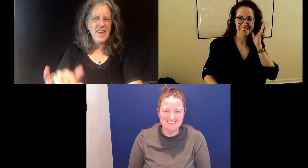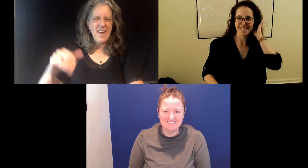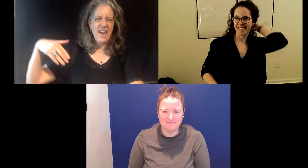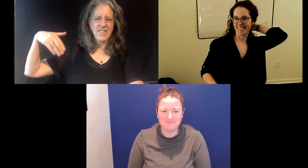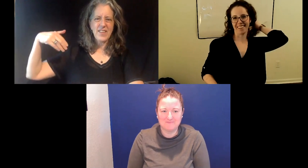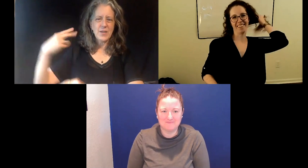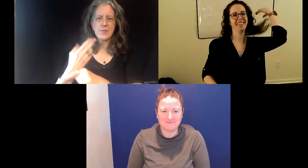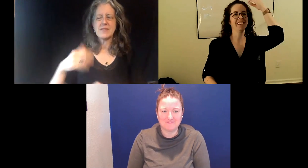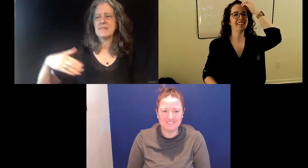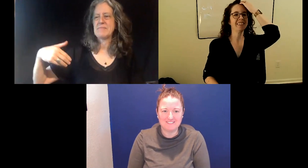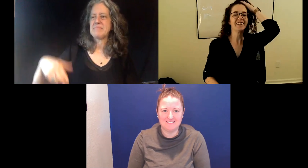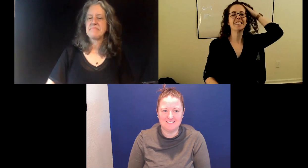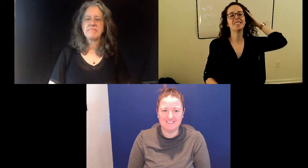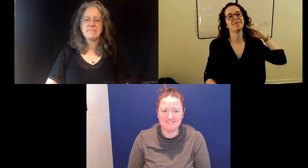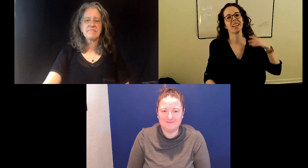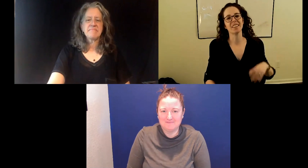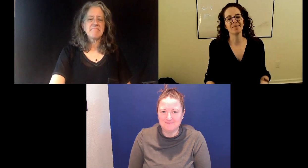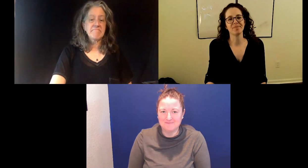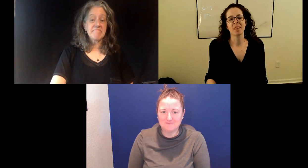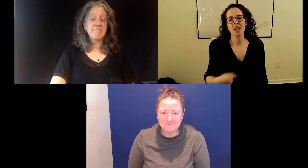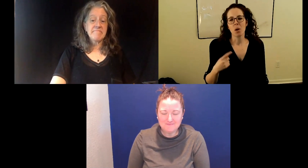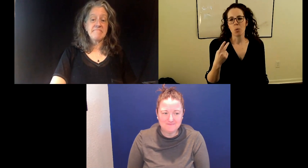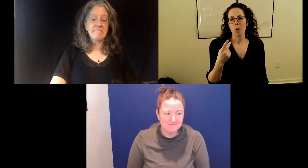then ten people tend to look for something else you know or they haven't used that yet